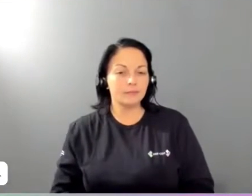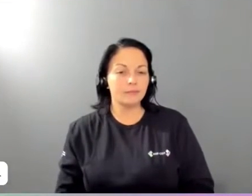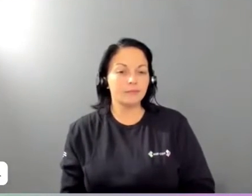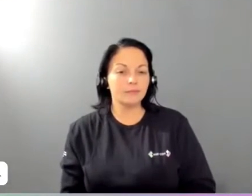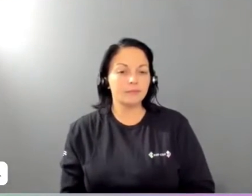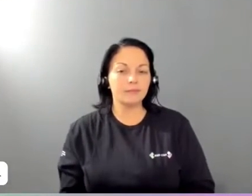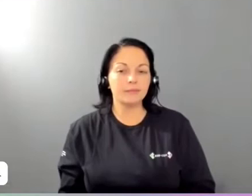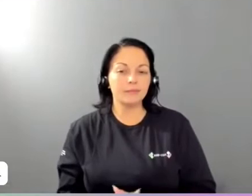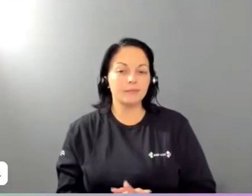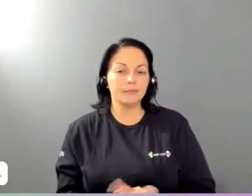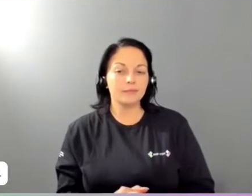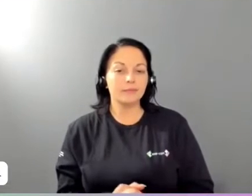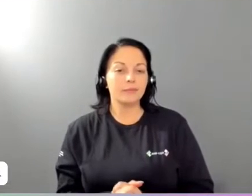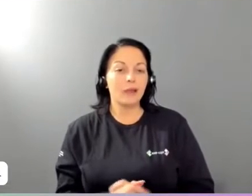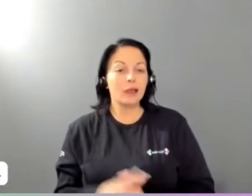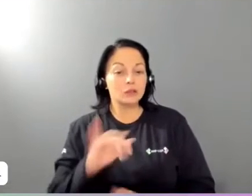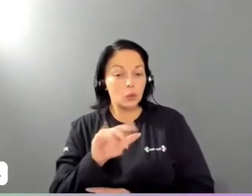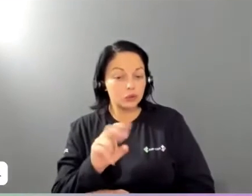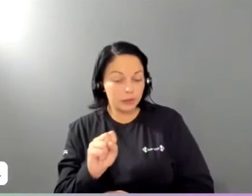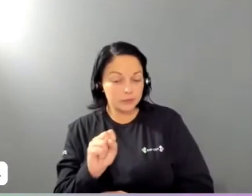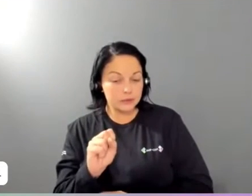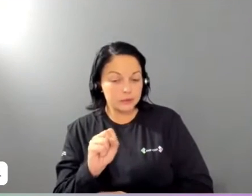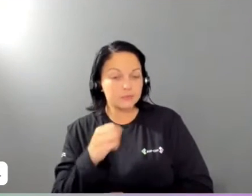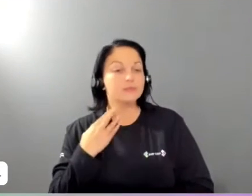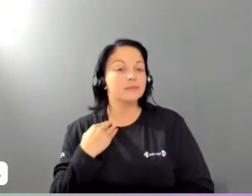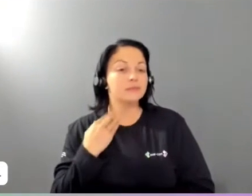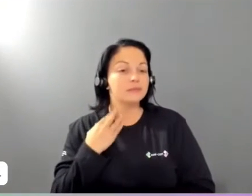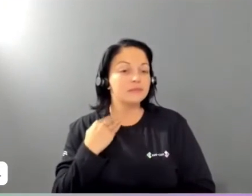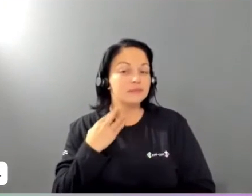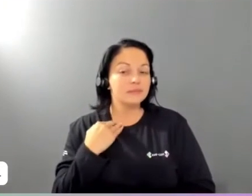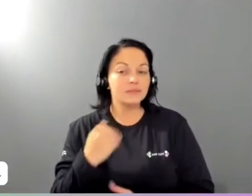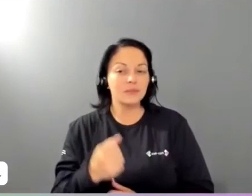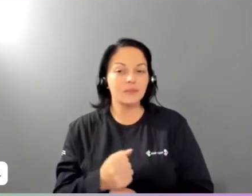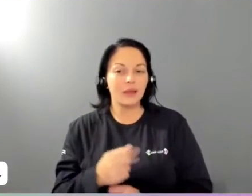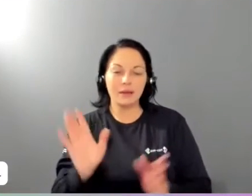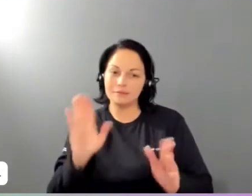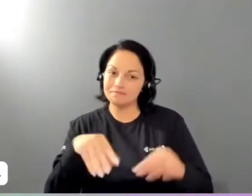add very smart and proficient manner.